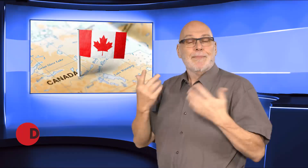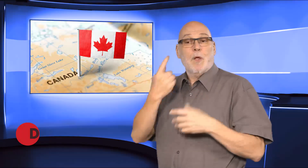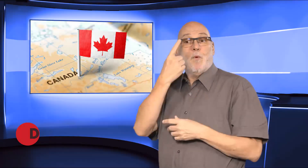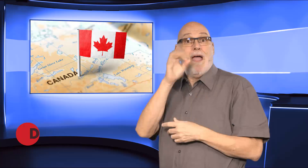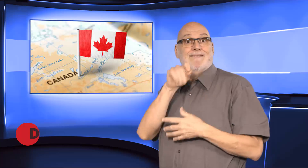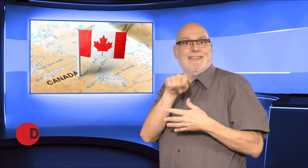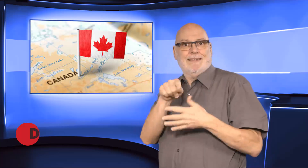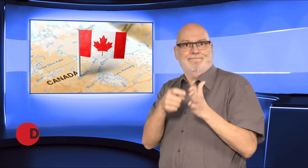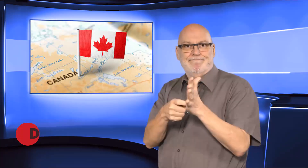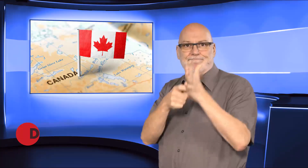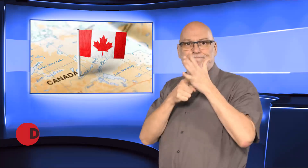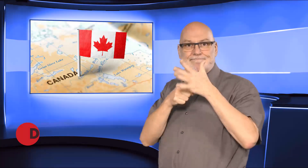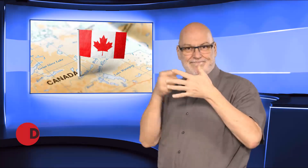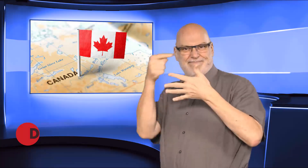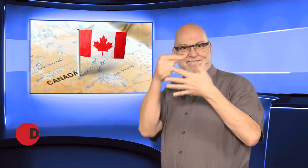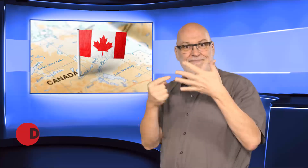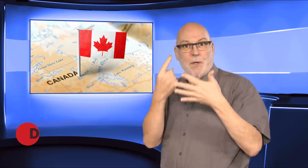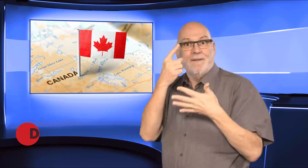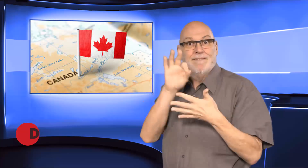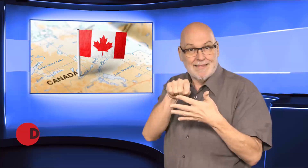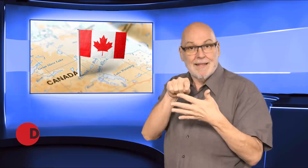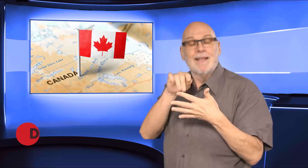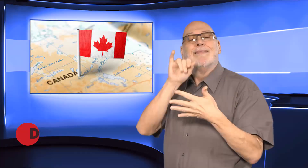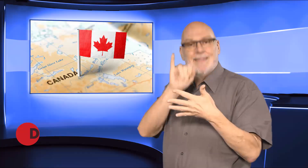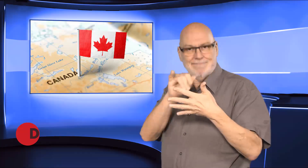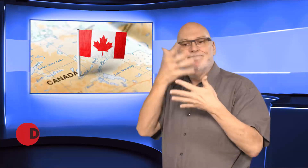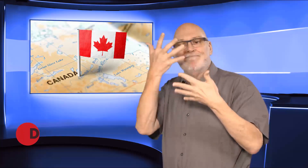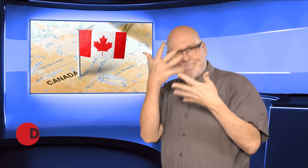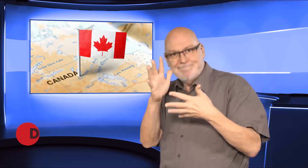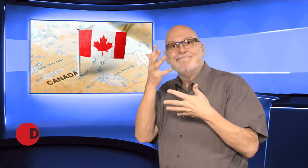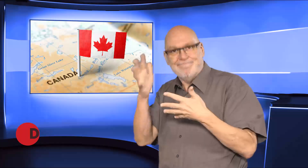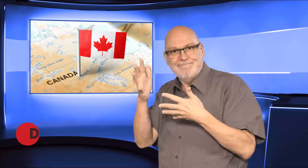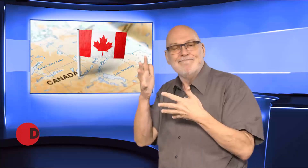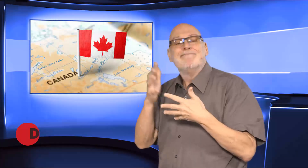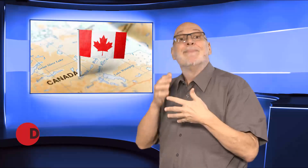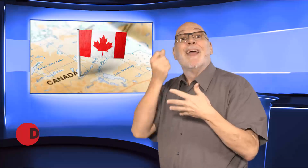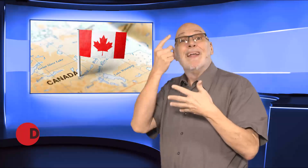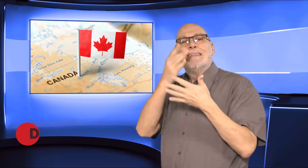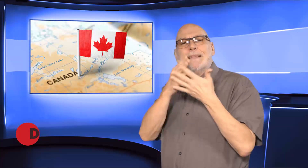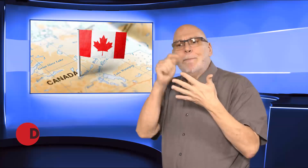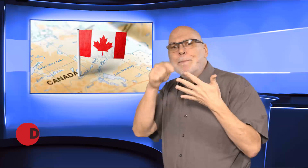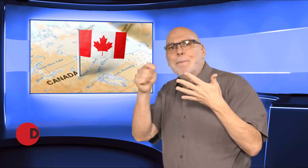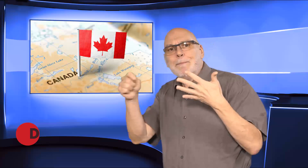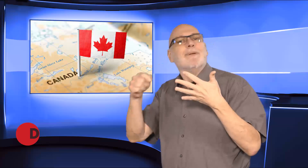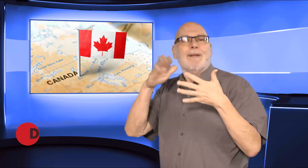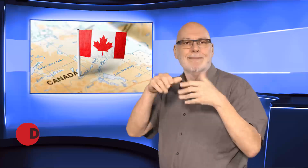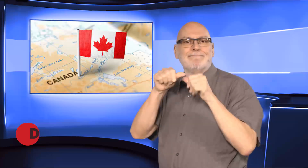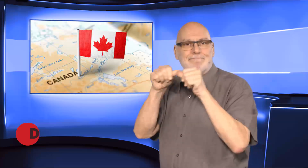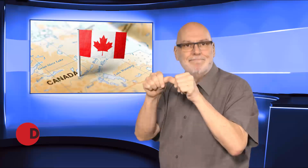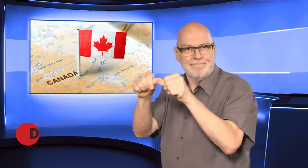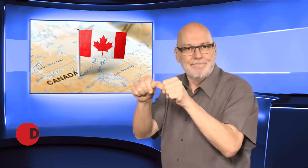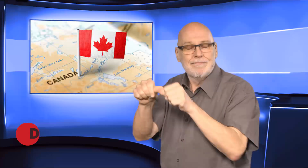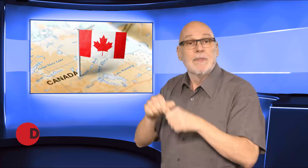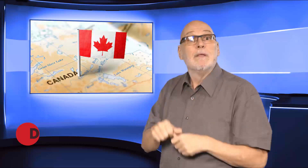It is one of the requirements to track what is being done.